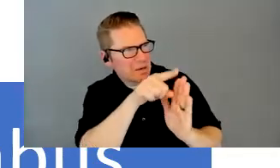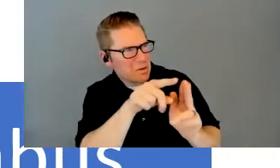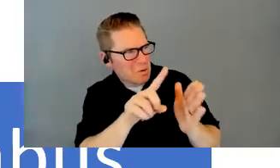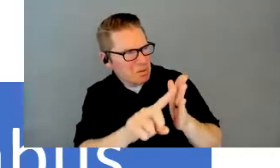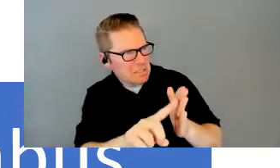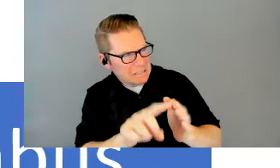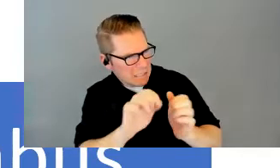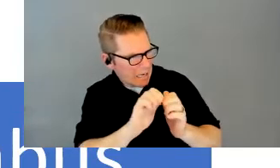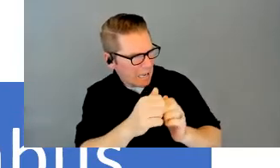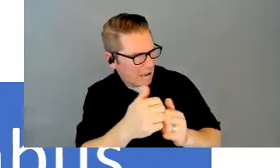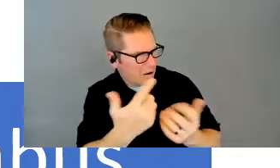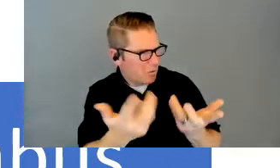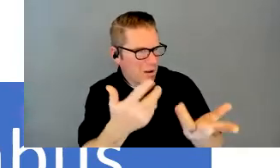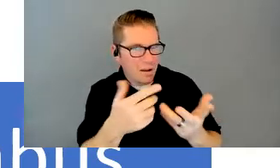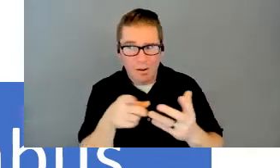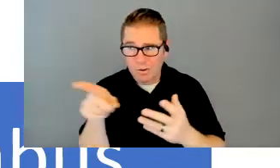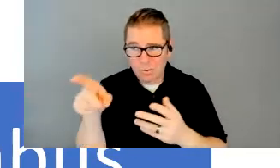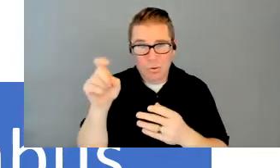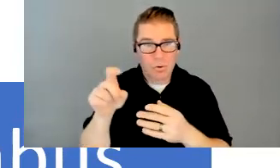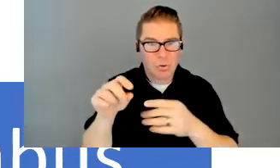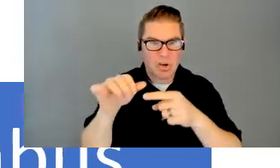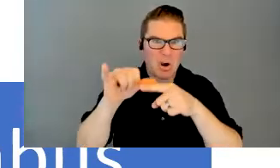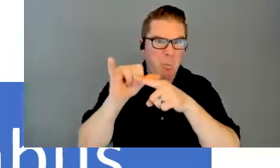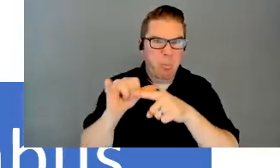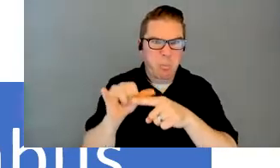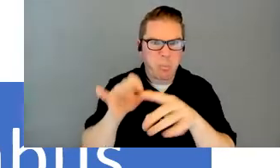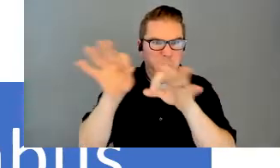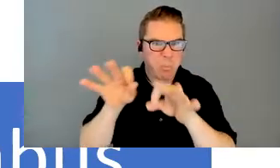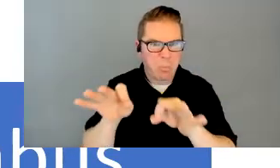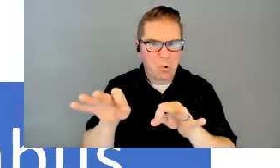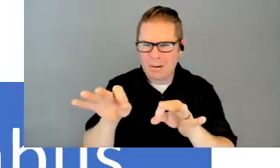or the practice, and then you need to make it easier to grasp